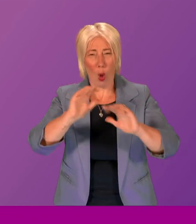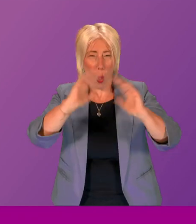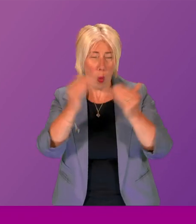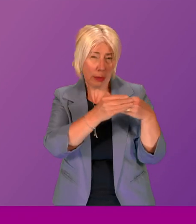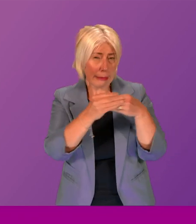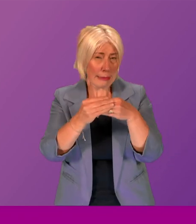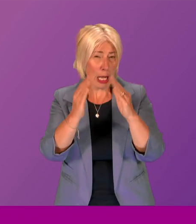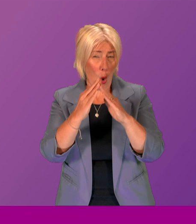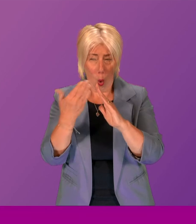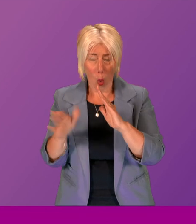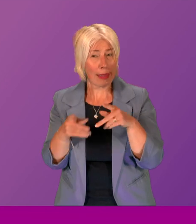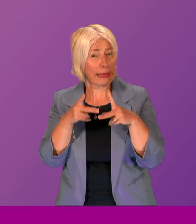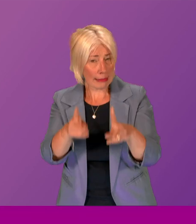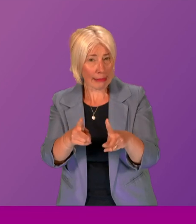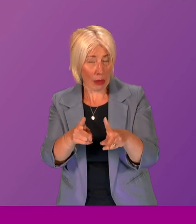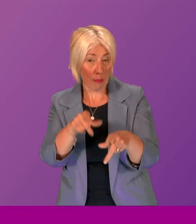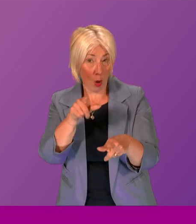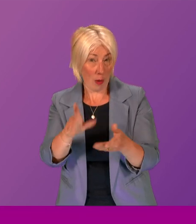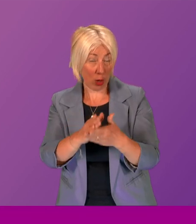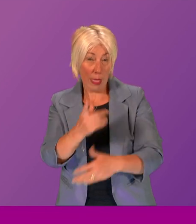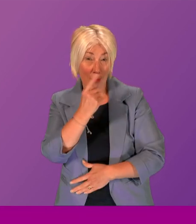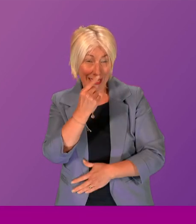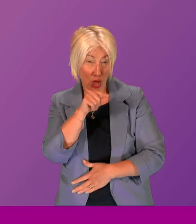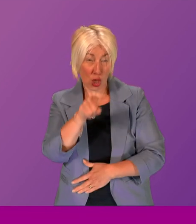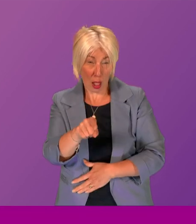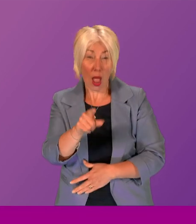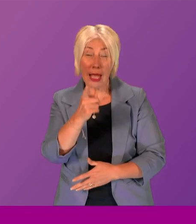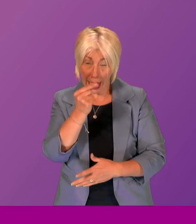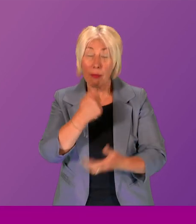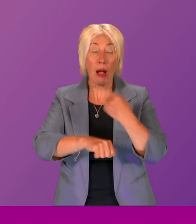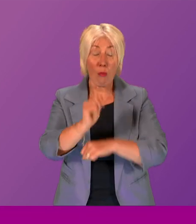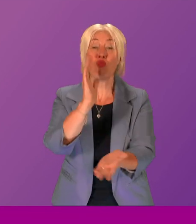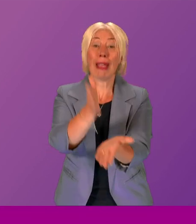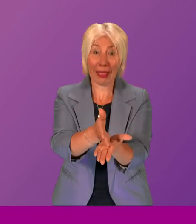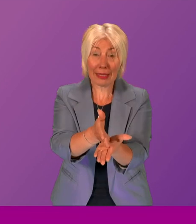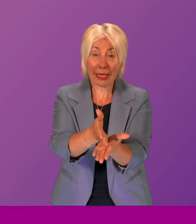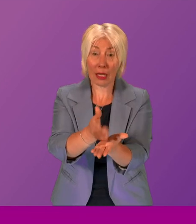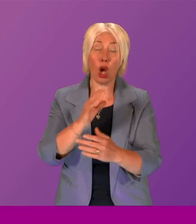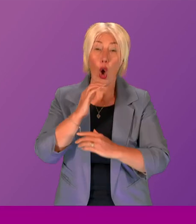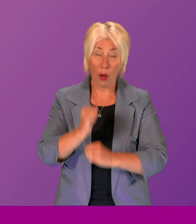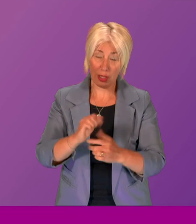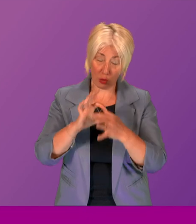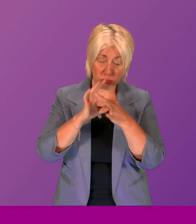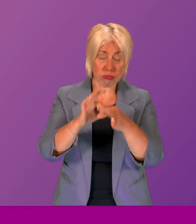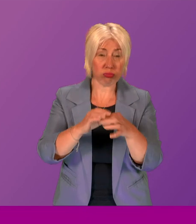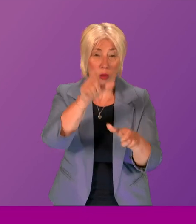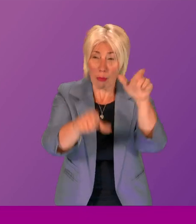of course, is to ensure that that potential translates into reality. We are committed to working closely with stakeholders to ensure that the